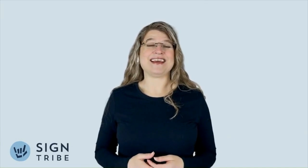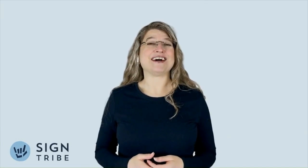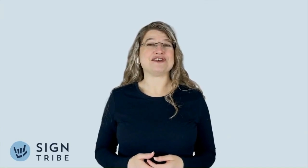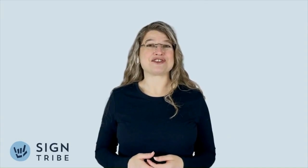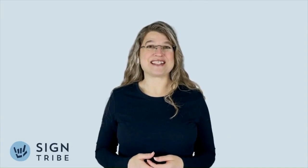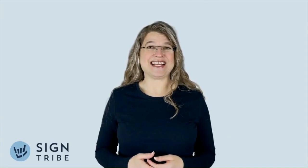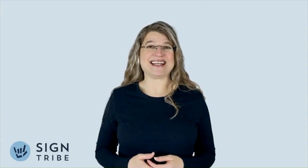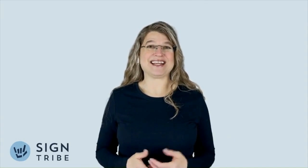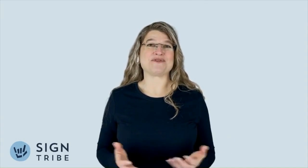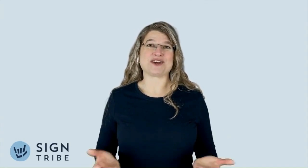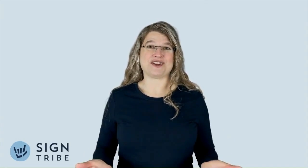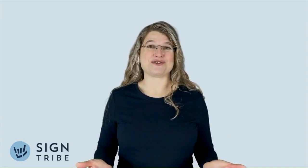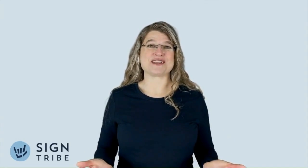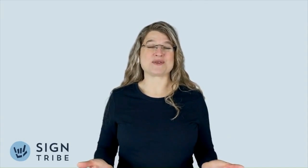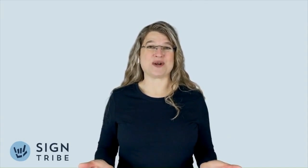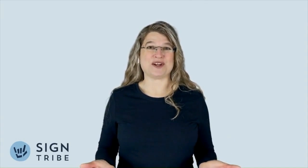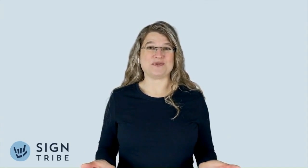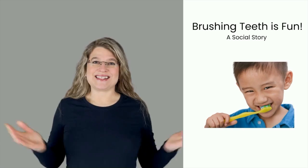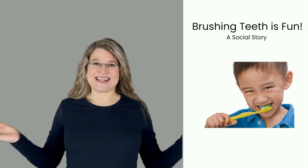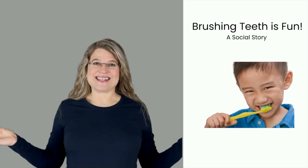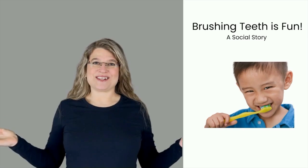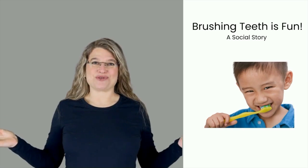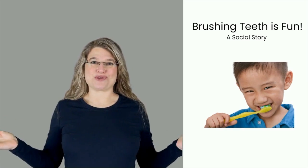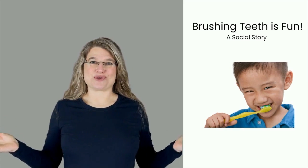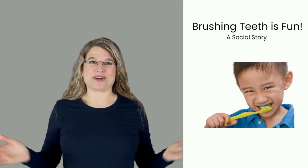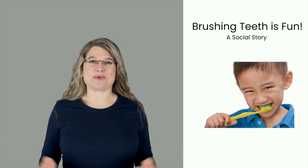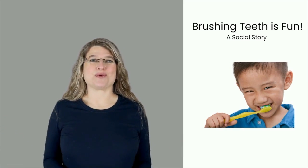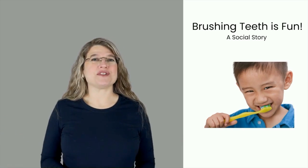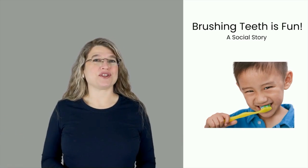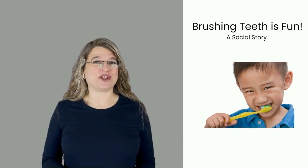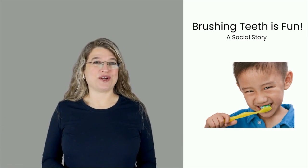and understanding for others as well. In today's social story, we're going to learn